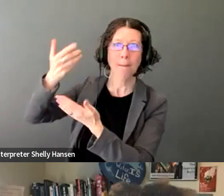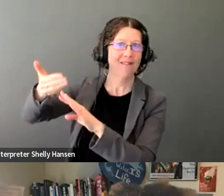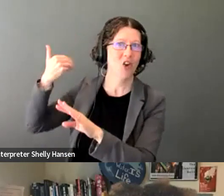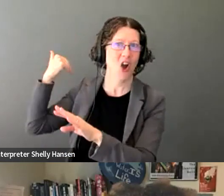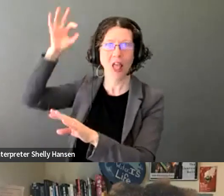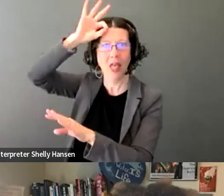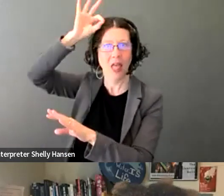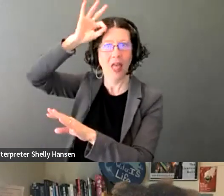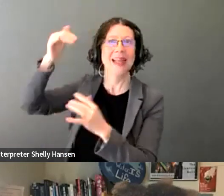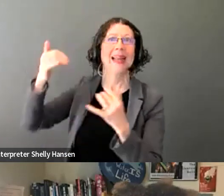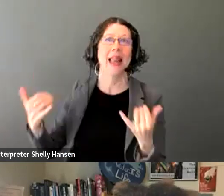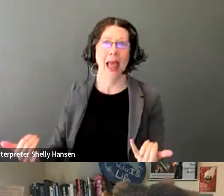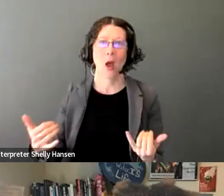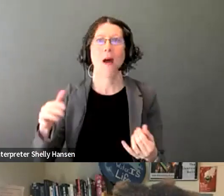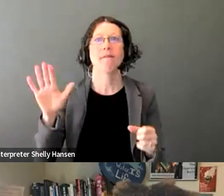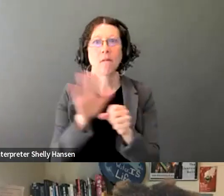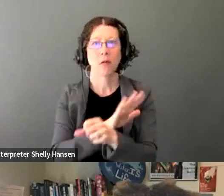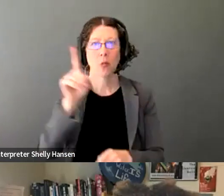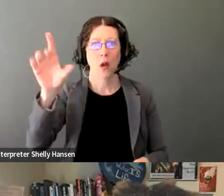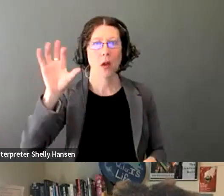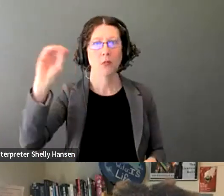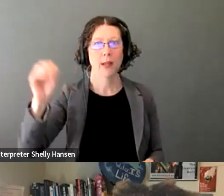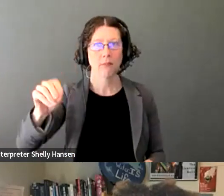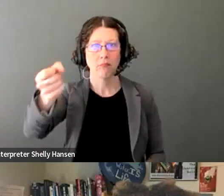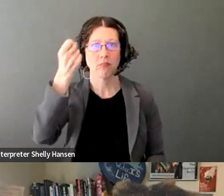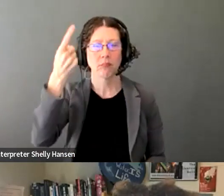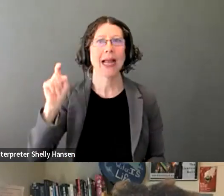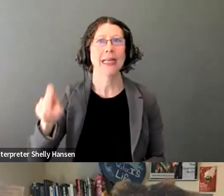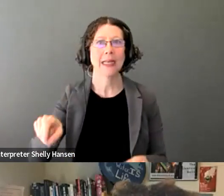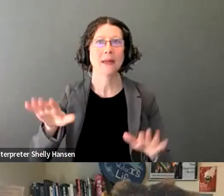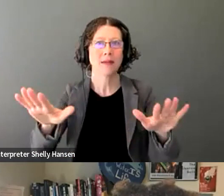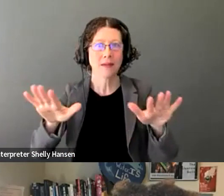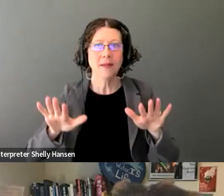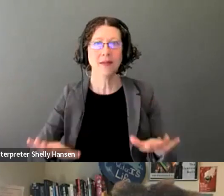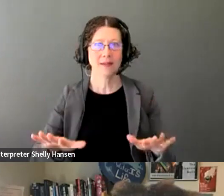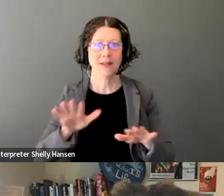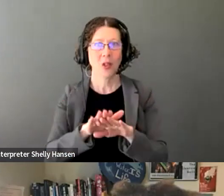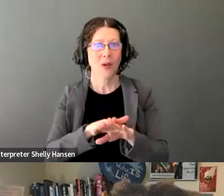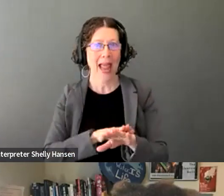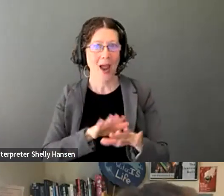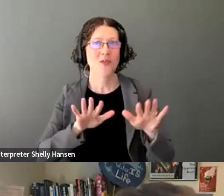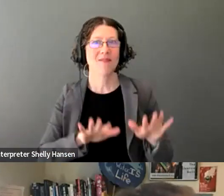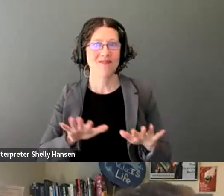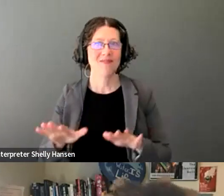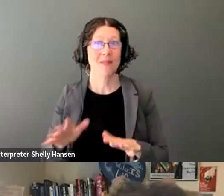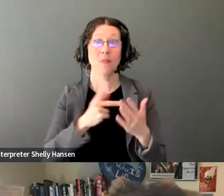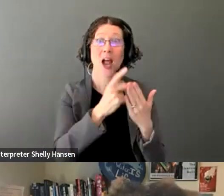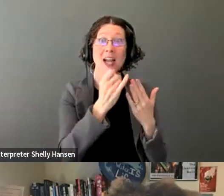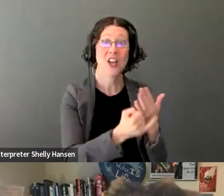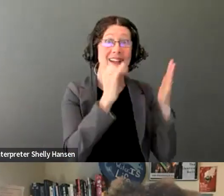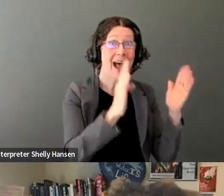understand that I need to slow down and have time between my projects and have time between